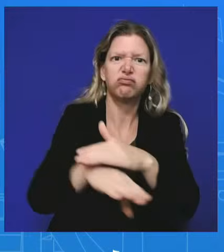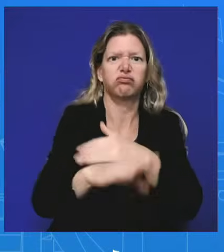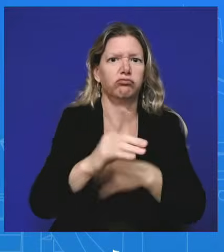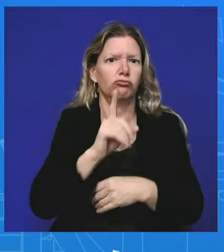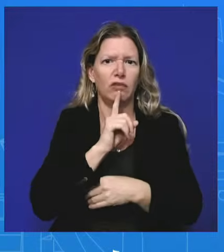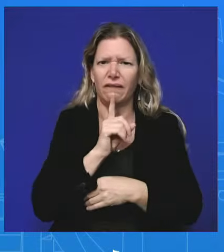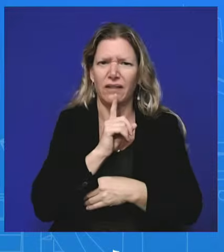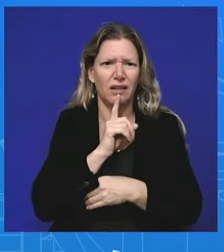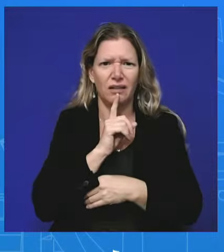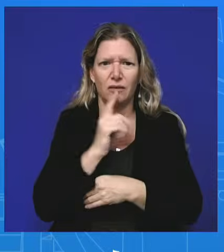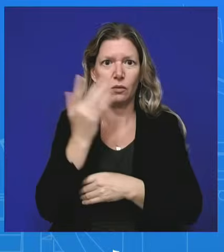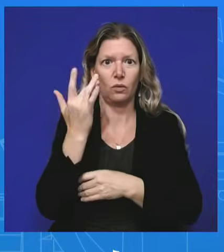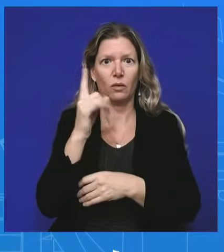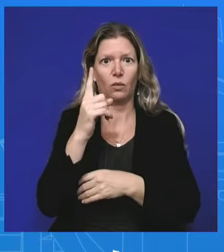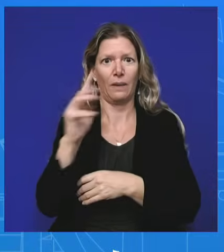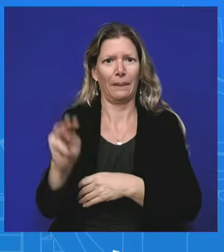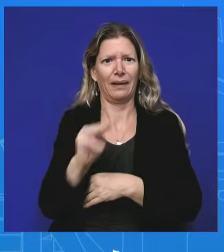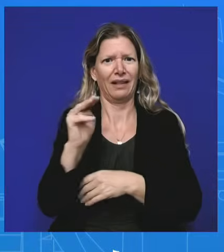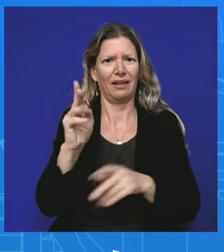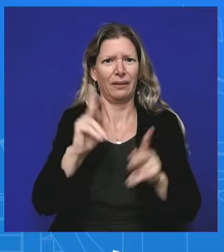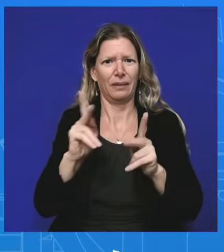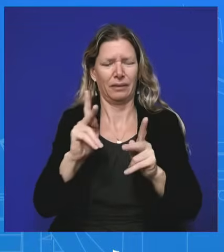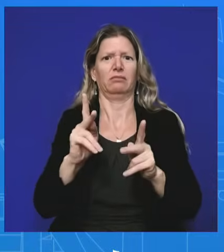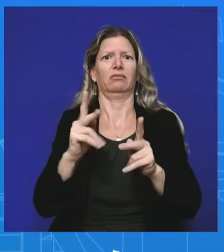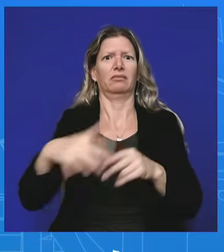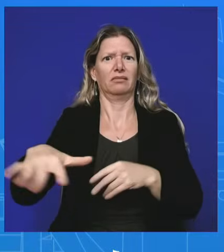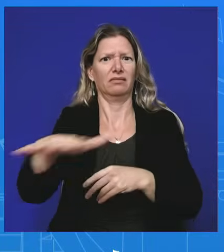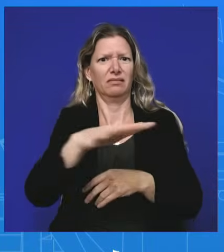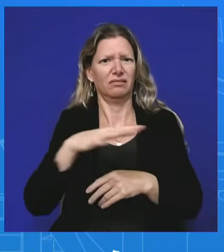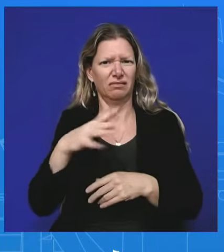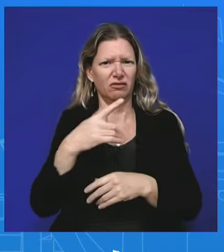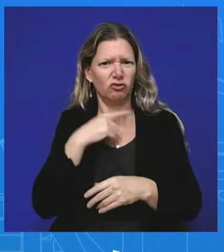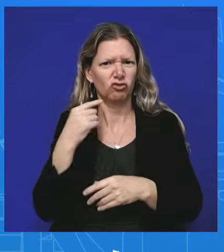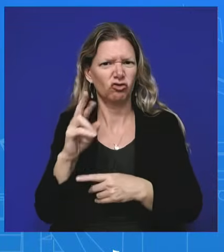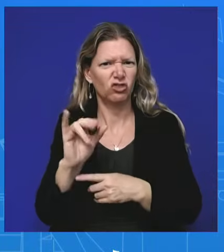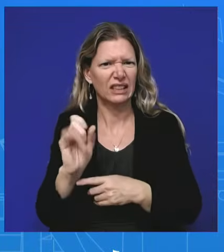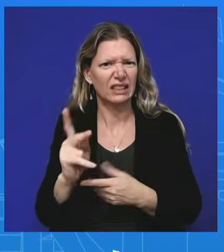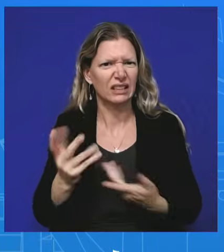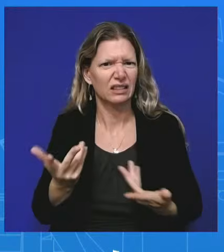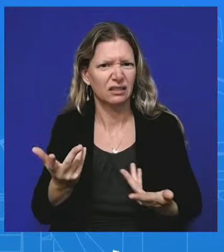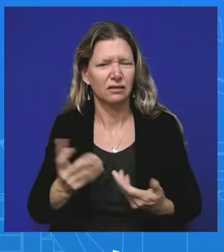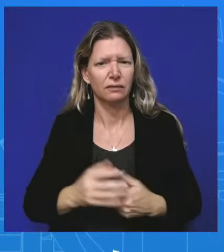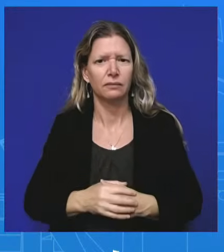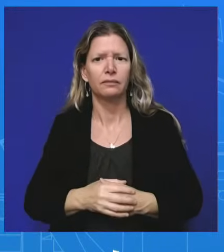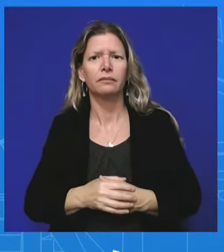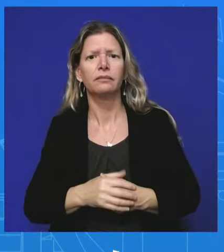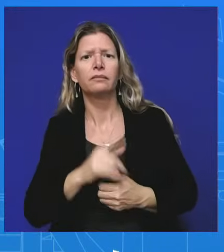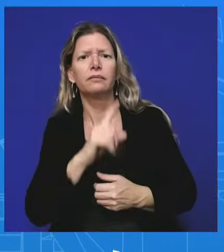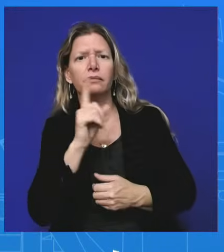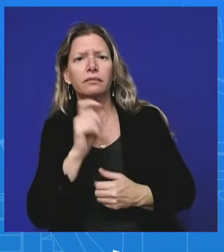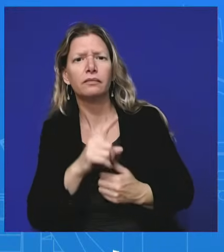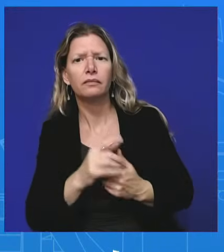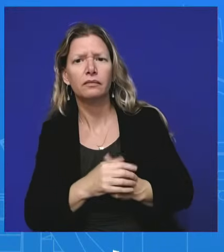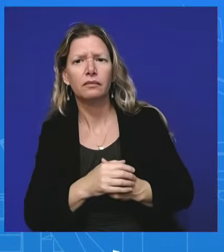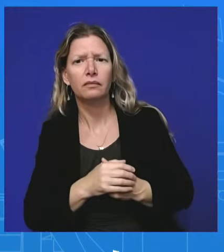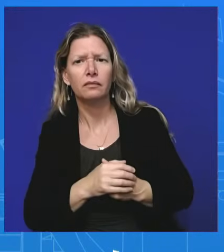President has focused a lot on democracy -- promoting democracy globally in his three and a half years. What is the President's thoughts on the election